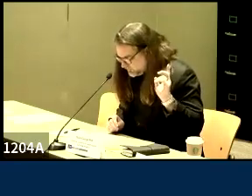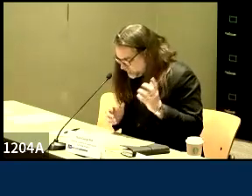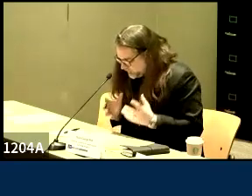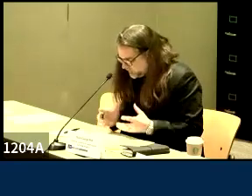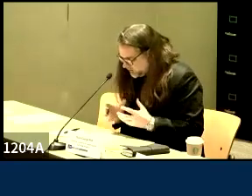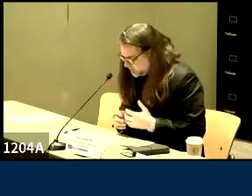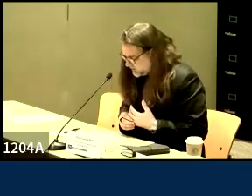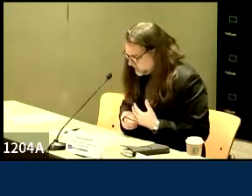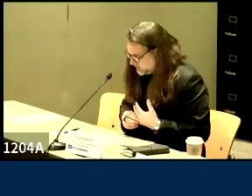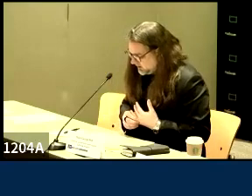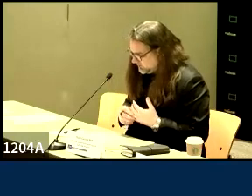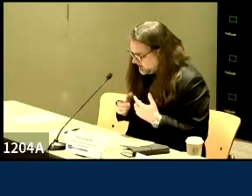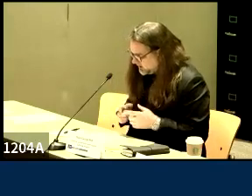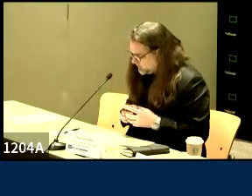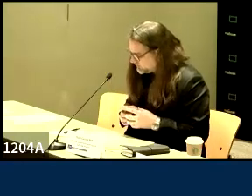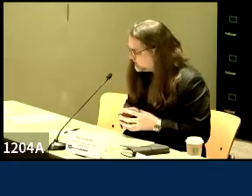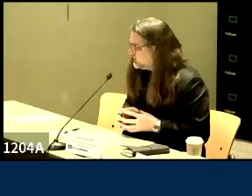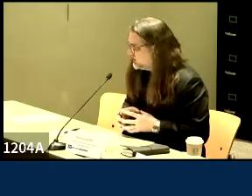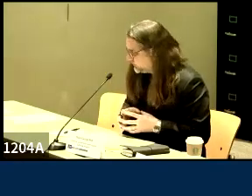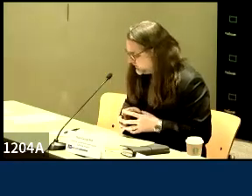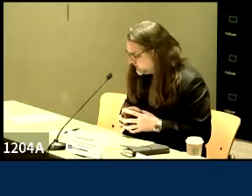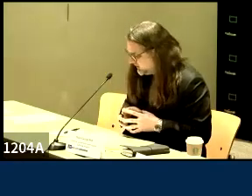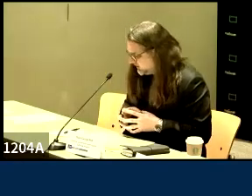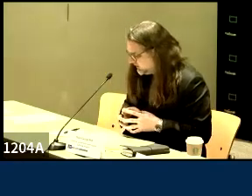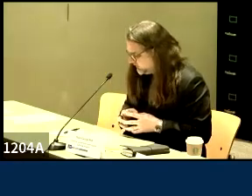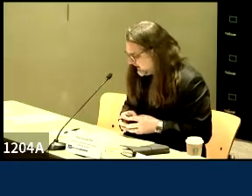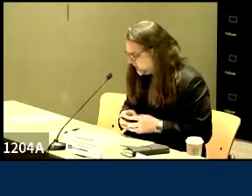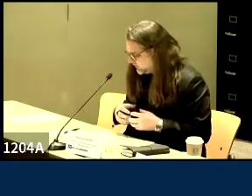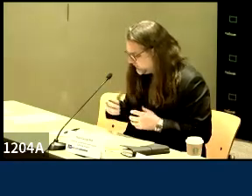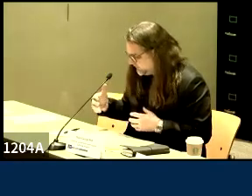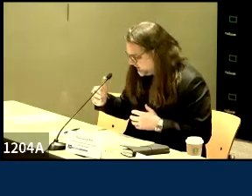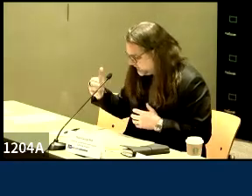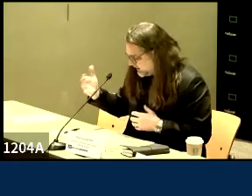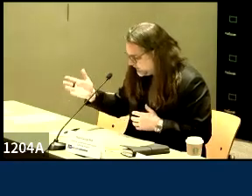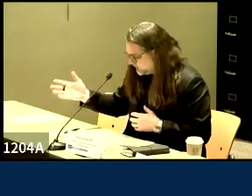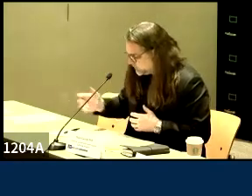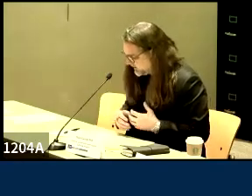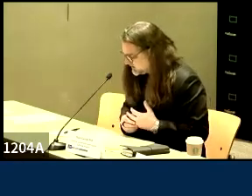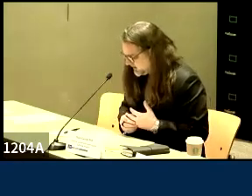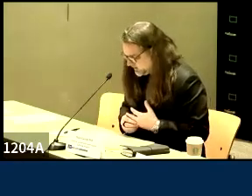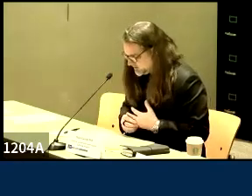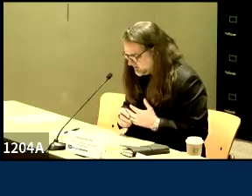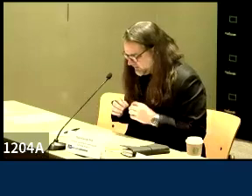To fulfill our mission and become the trusted source of outbreak forecasting and analytics,